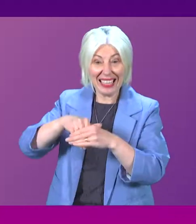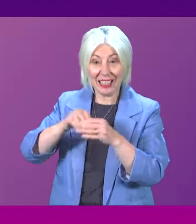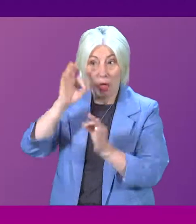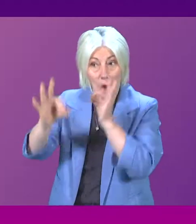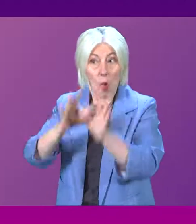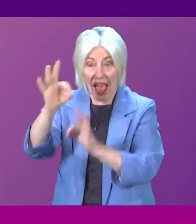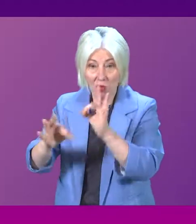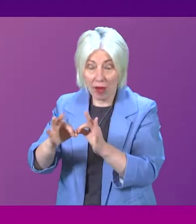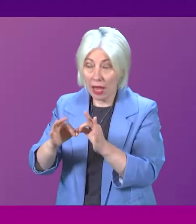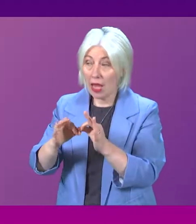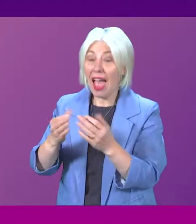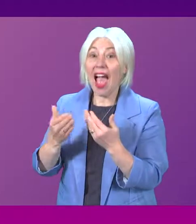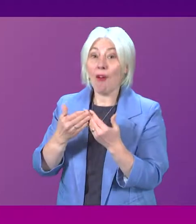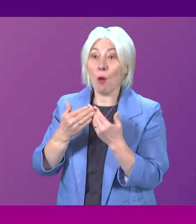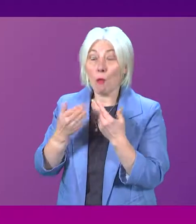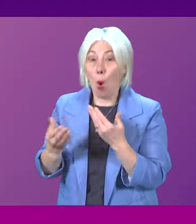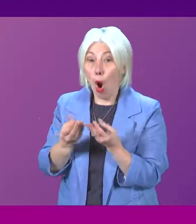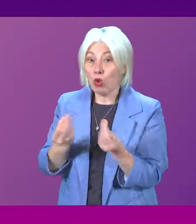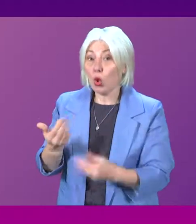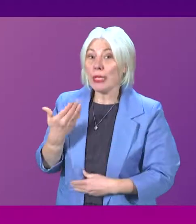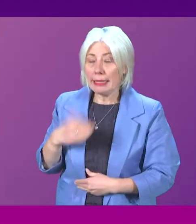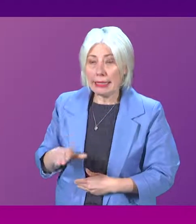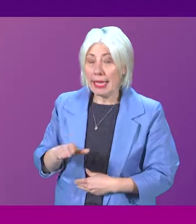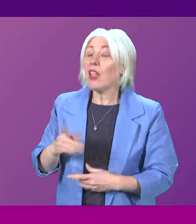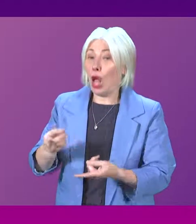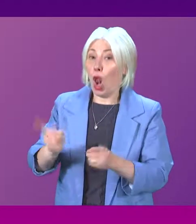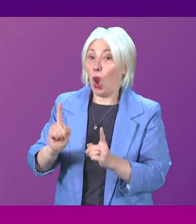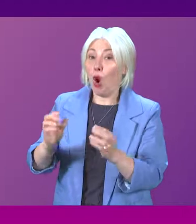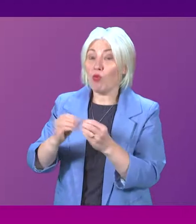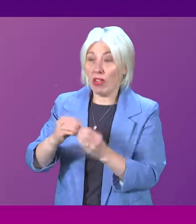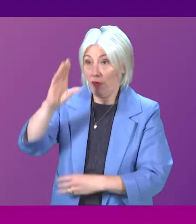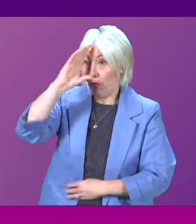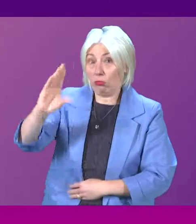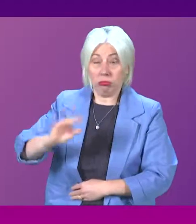If more resources are required, Lord Brailsford will advise me of the requirements.